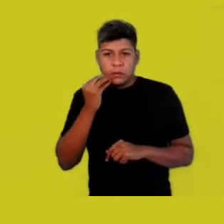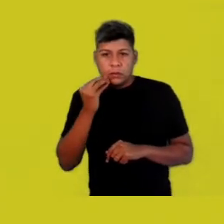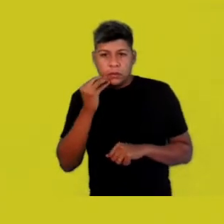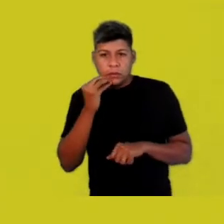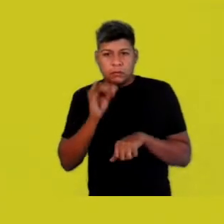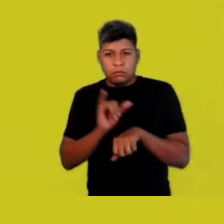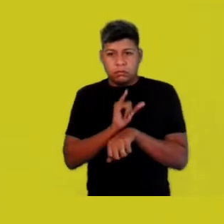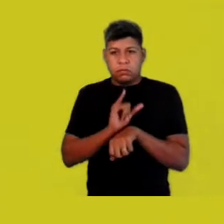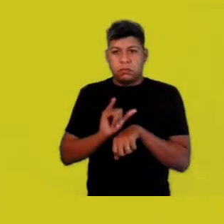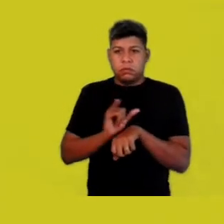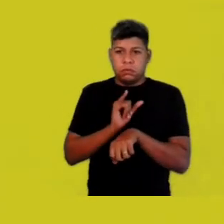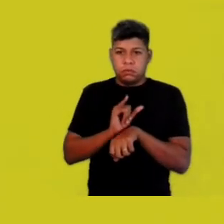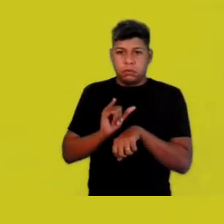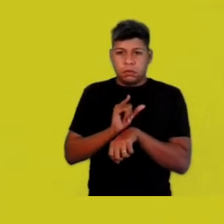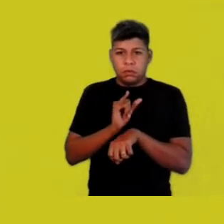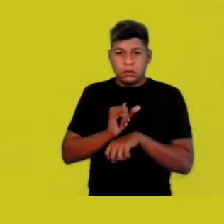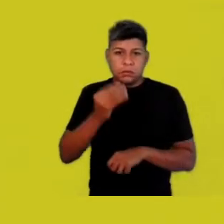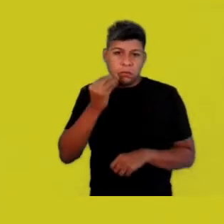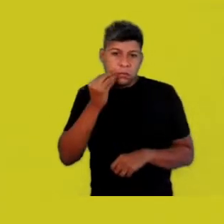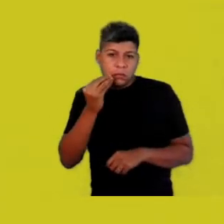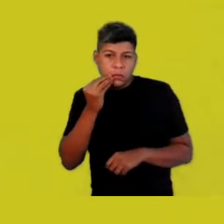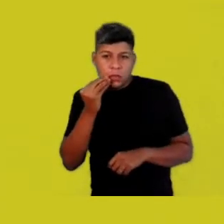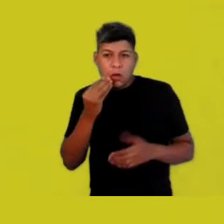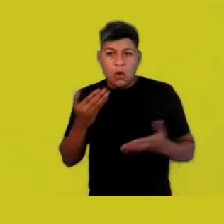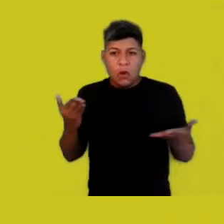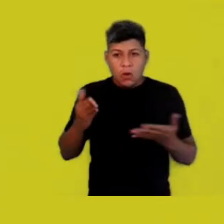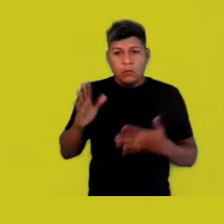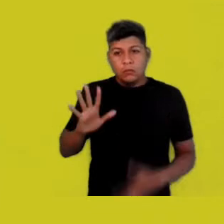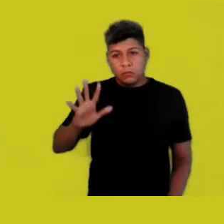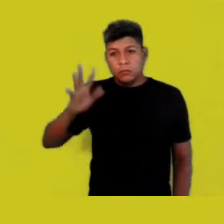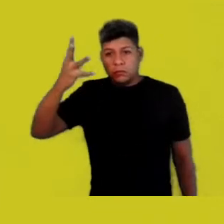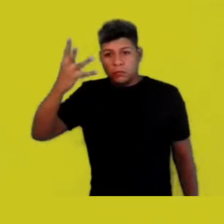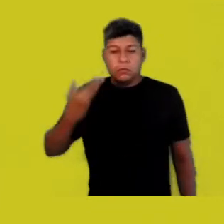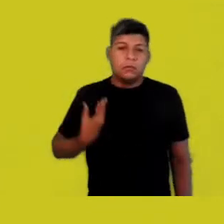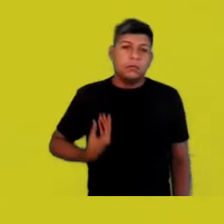and I think what happens today, what imposes itself today is this.